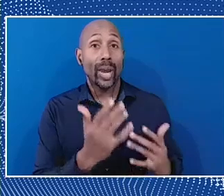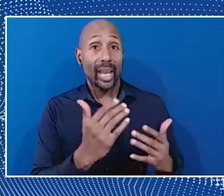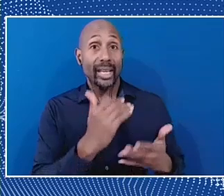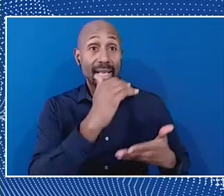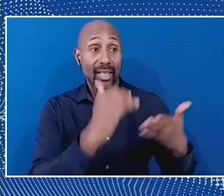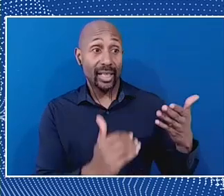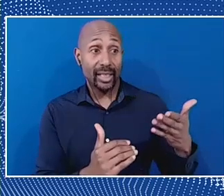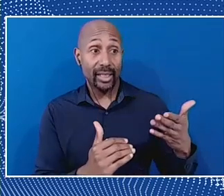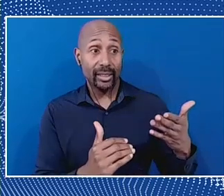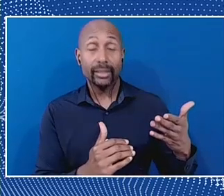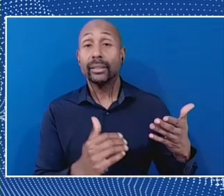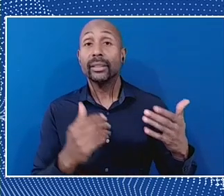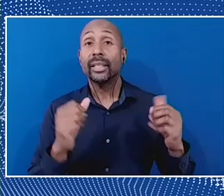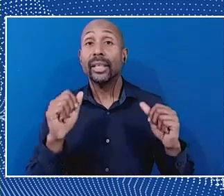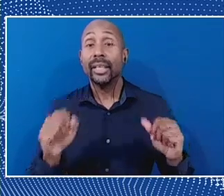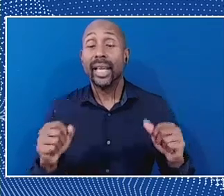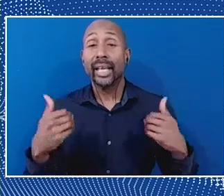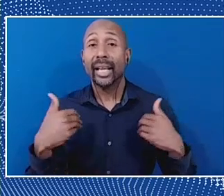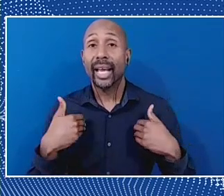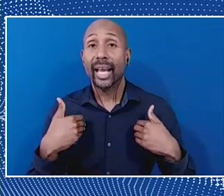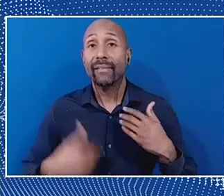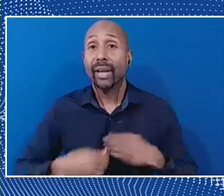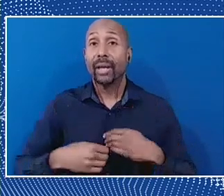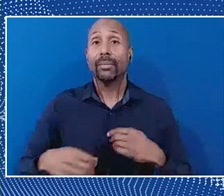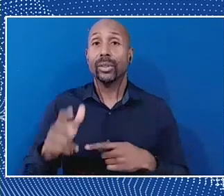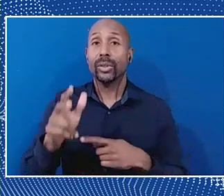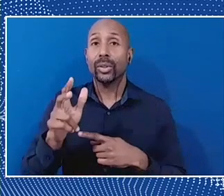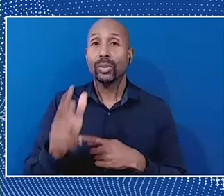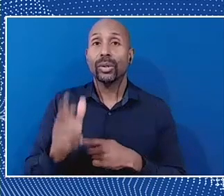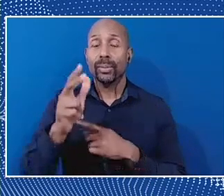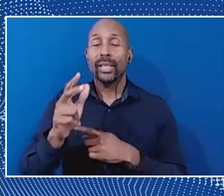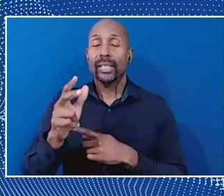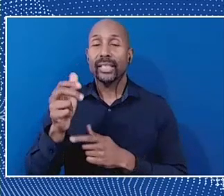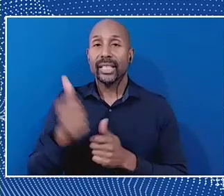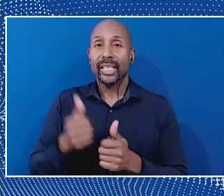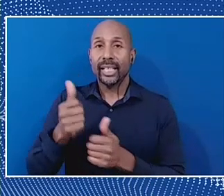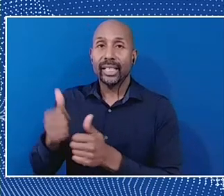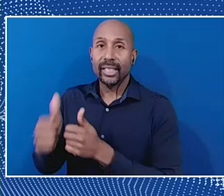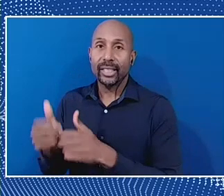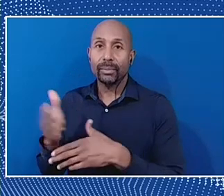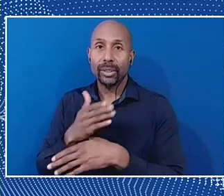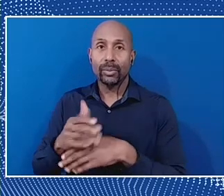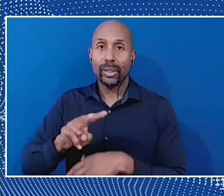between the 2:30 and 3:00 p.m. portion, to allow them to provide public